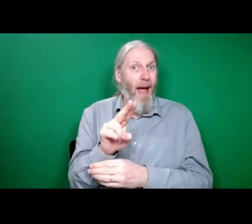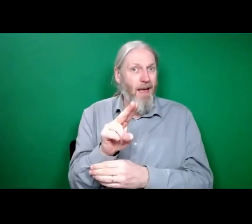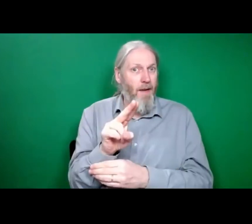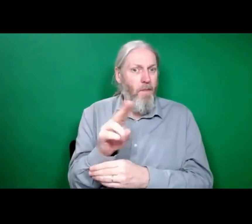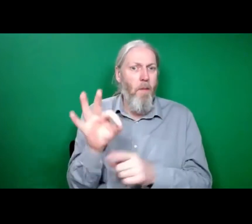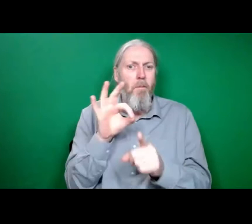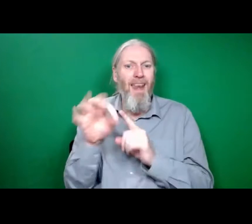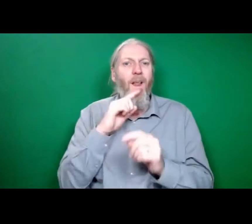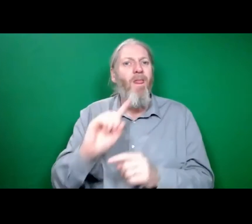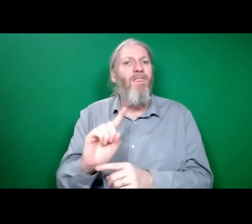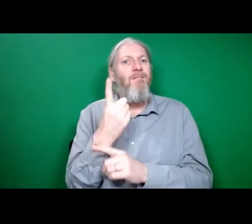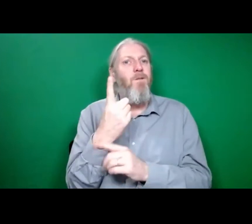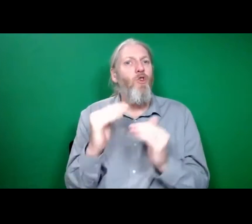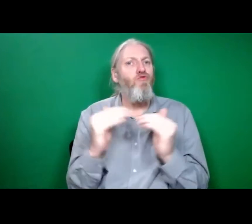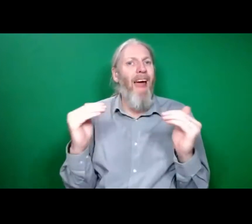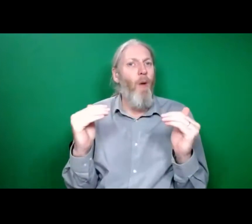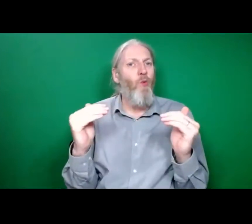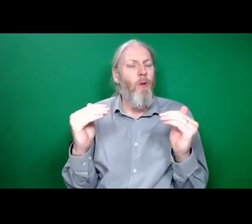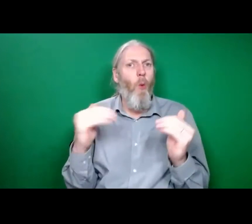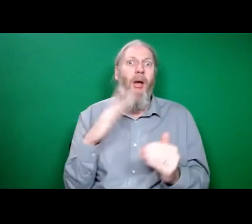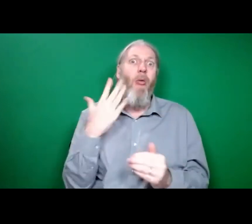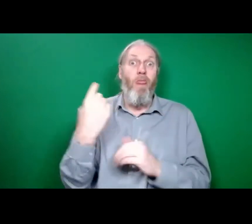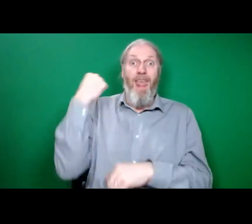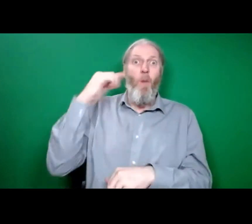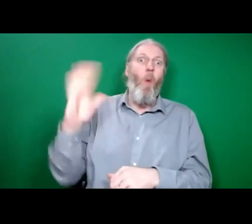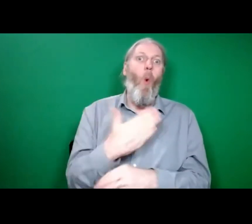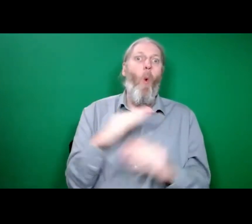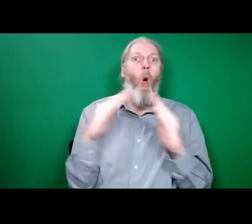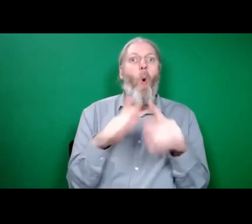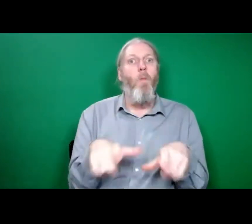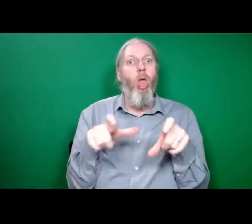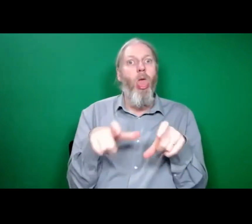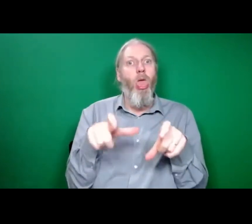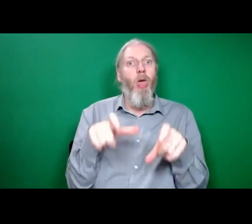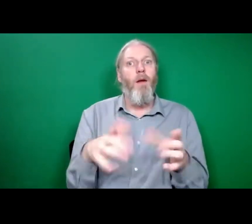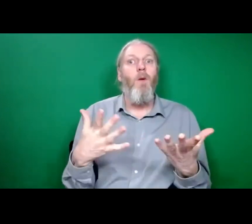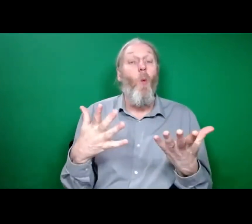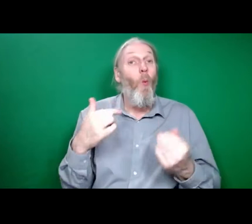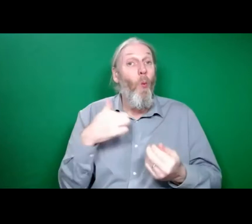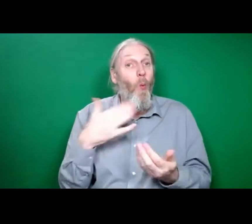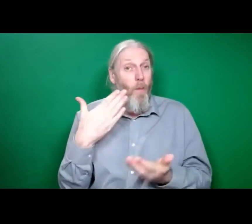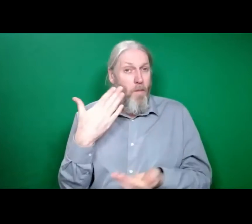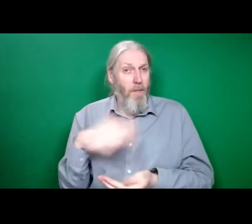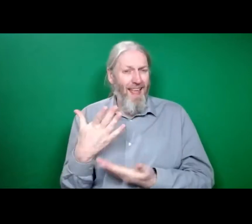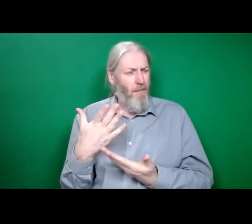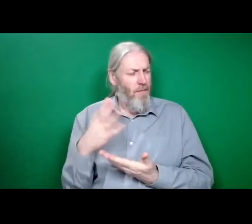Can you pick up on that one, Lauren? I know somebody has put a link in the Q&A.